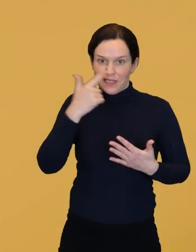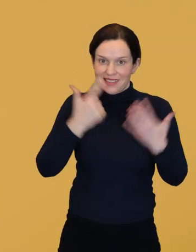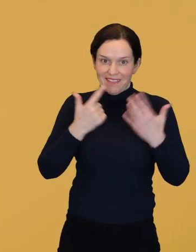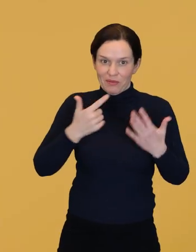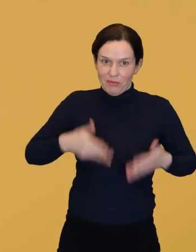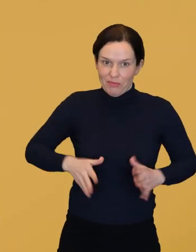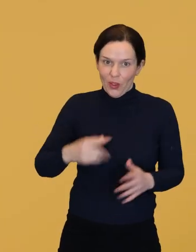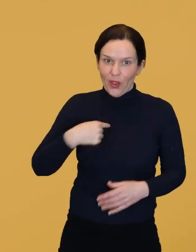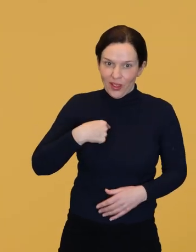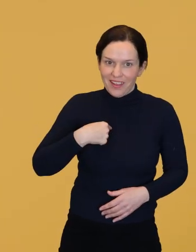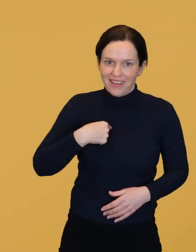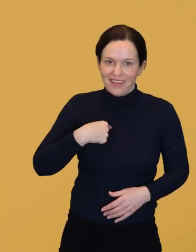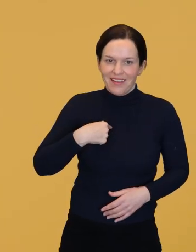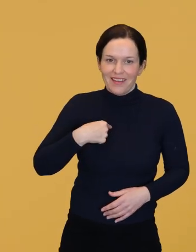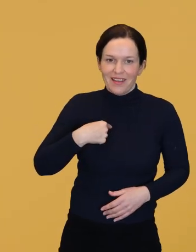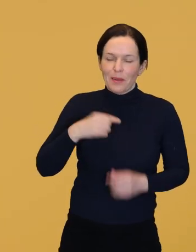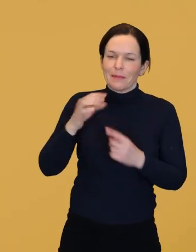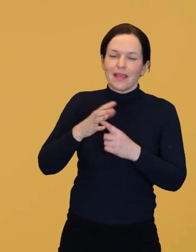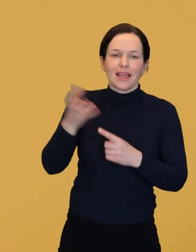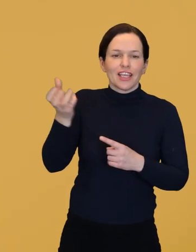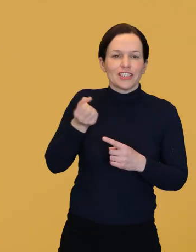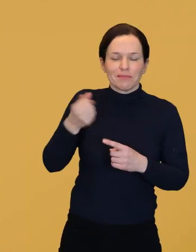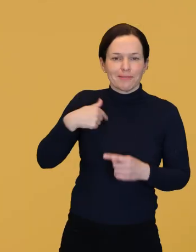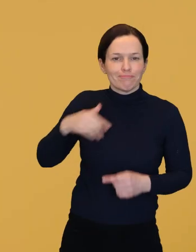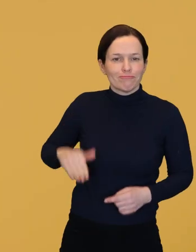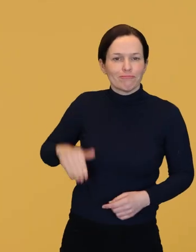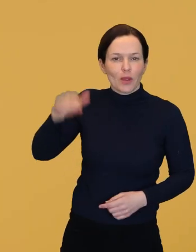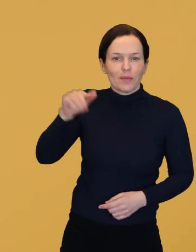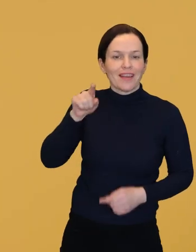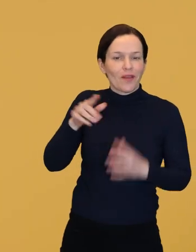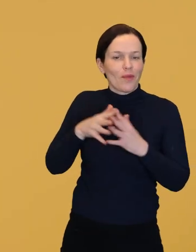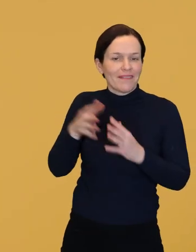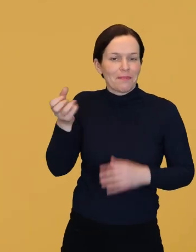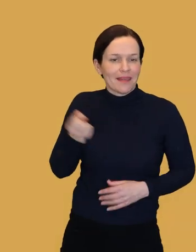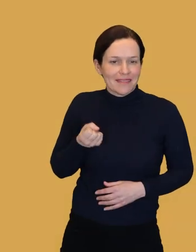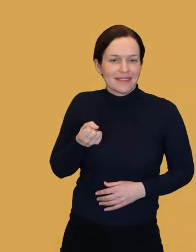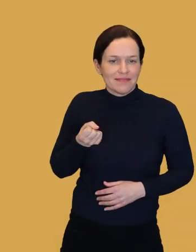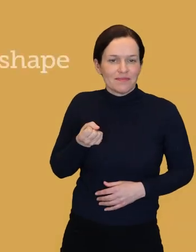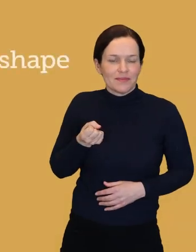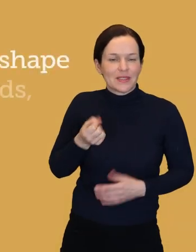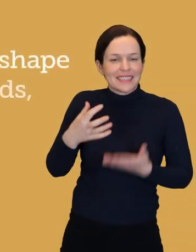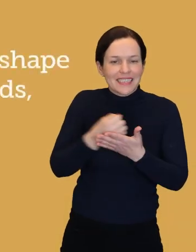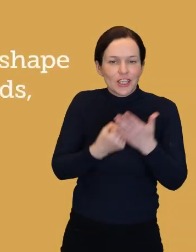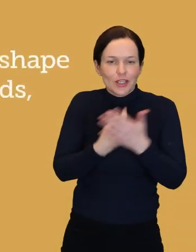and the main source of income for me growing up was welfare benefits. To get the opportunity to really shape